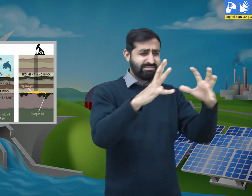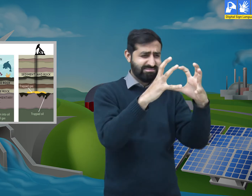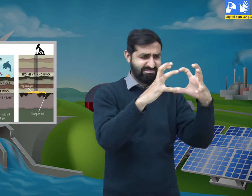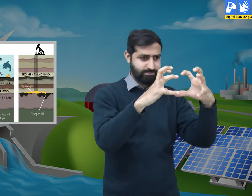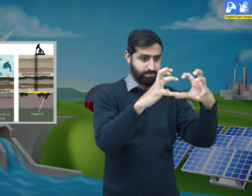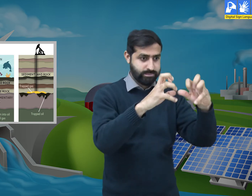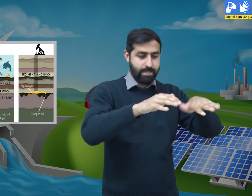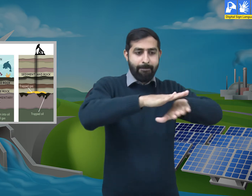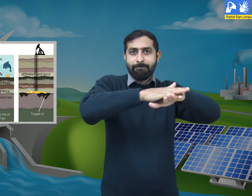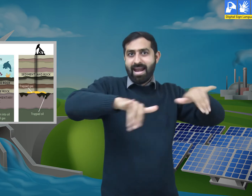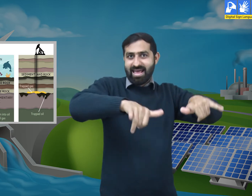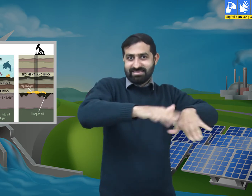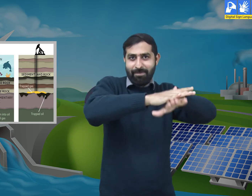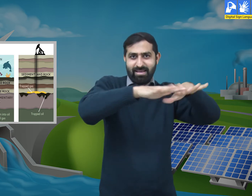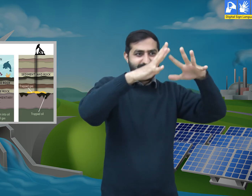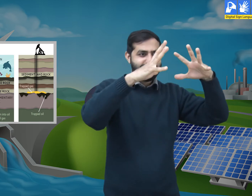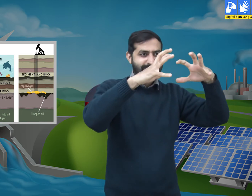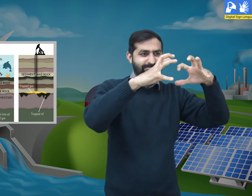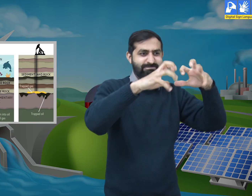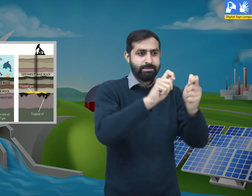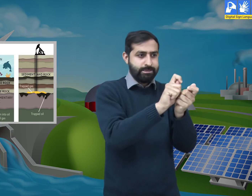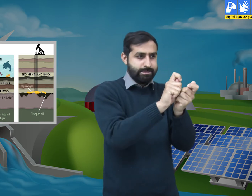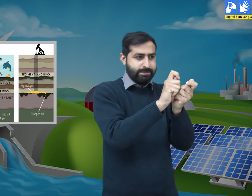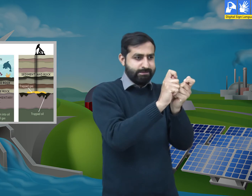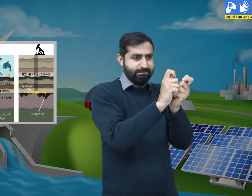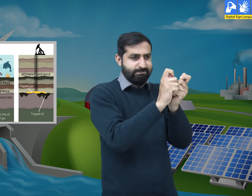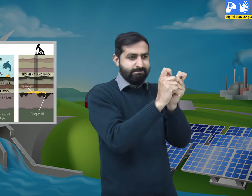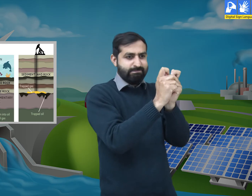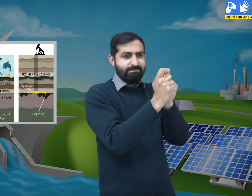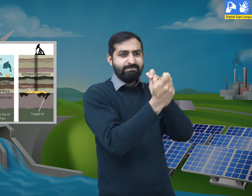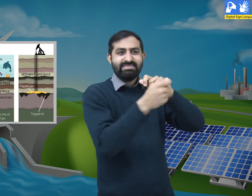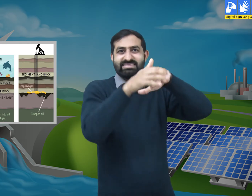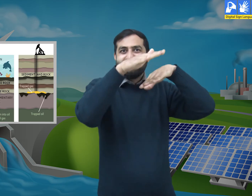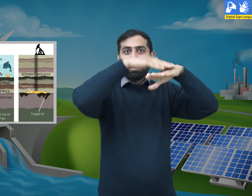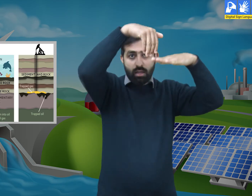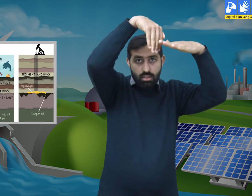After millions of years underground, the layers are compacted and heated over time.